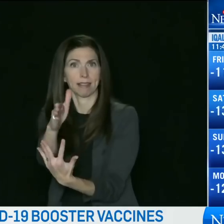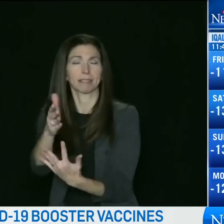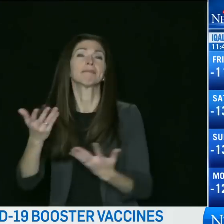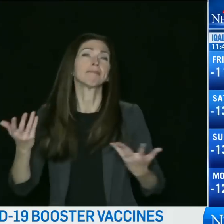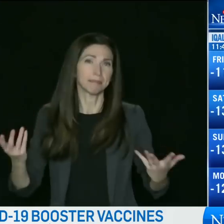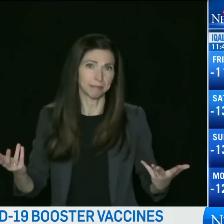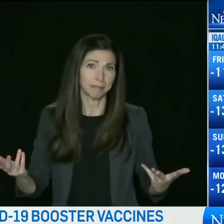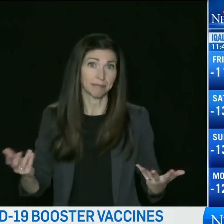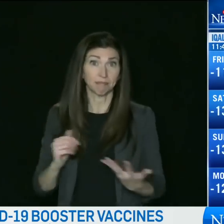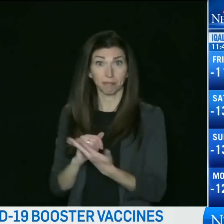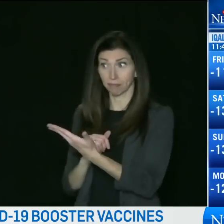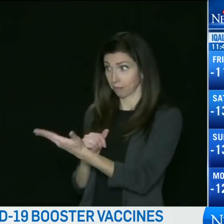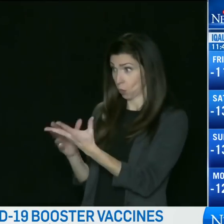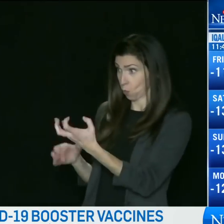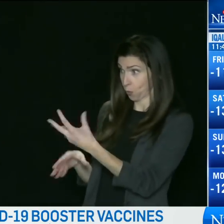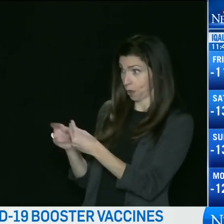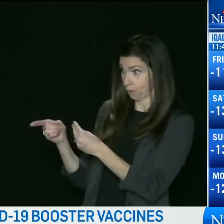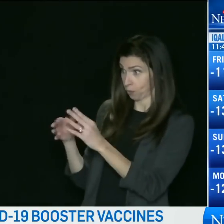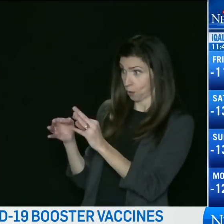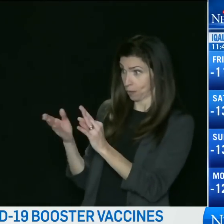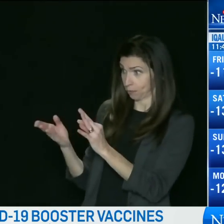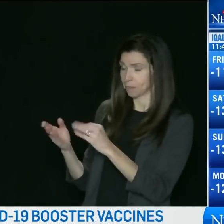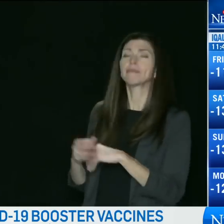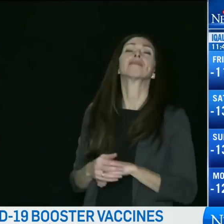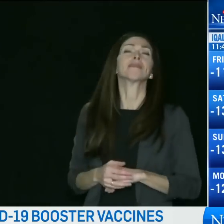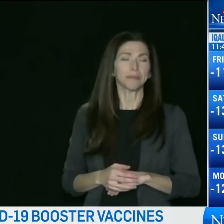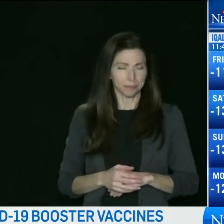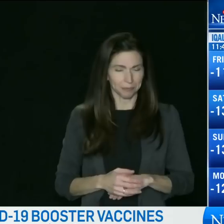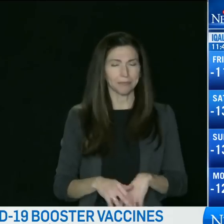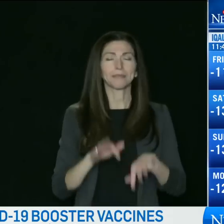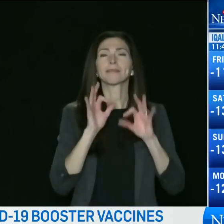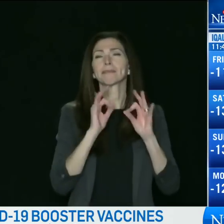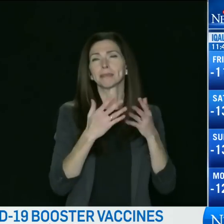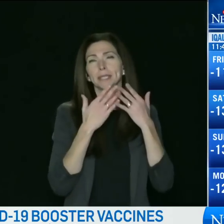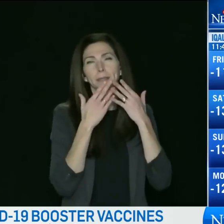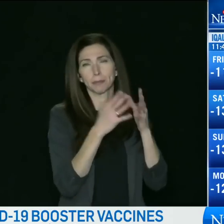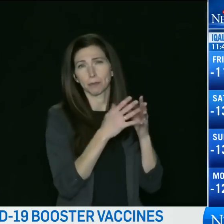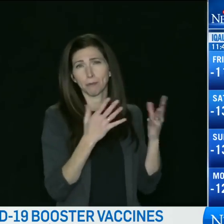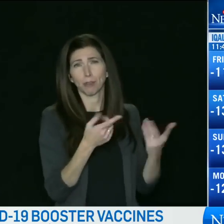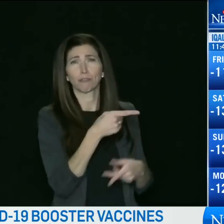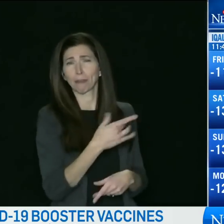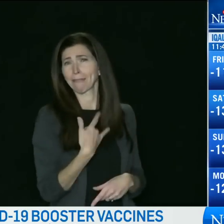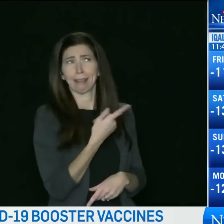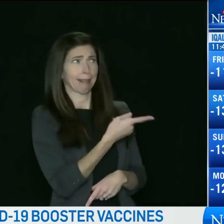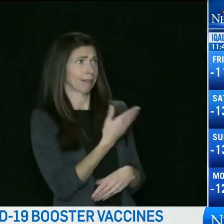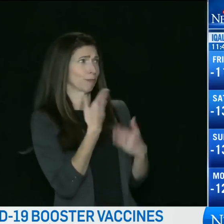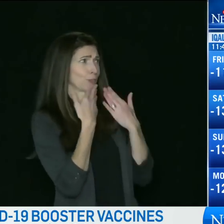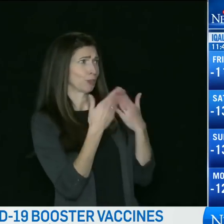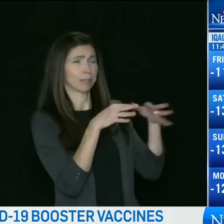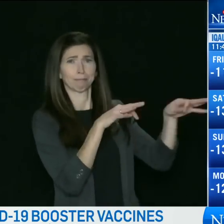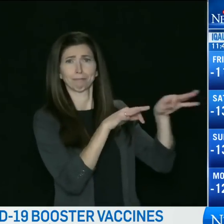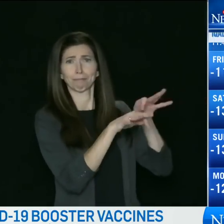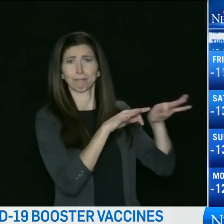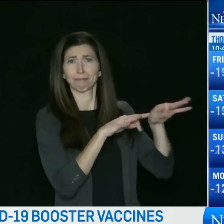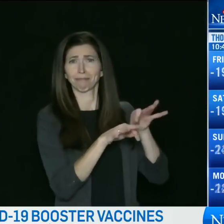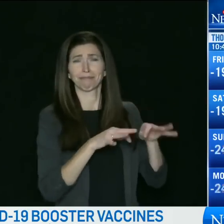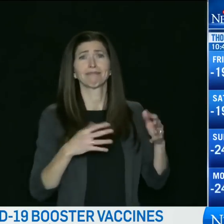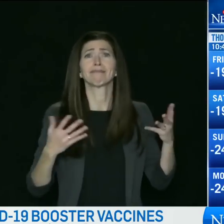AS THE PANDEMIC IS PROGRESSING. BUT Dr. TUNIS, DO YOU HAVE ANYTHING ELSE TO ADD?